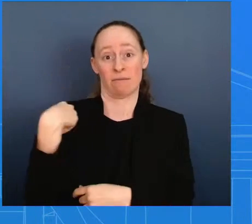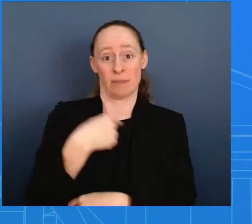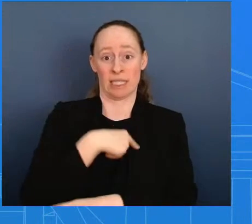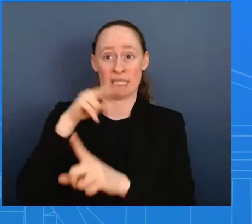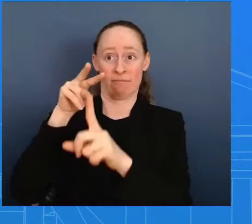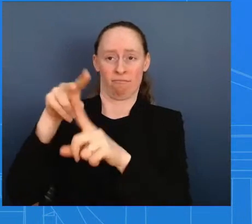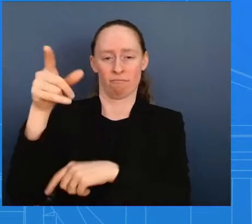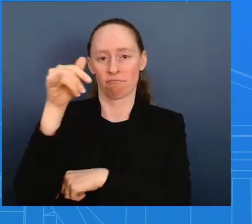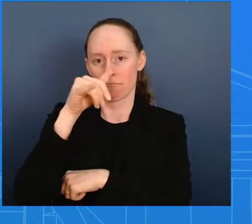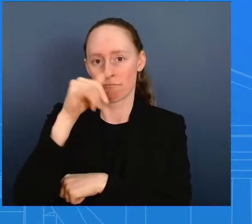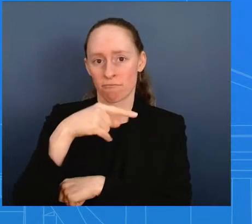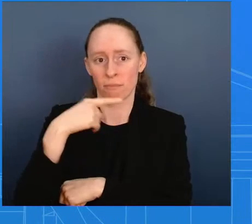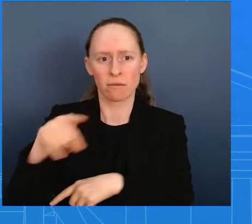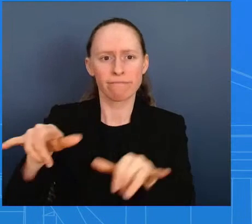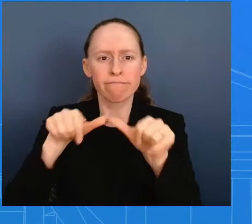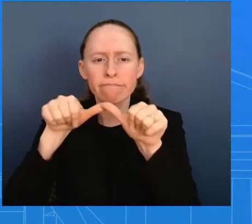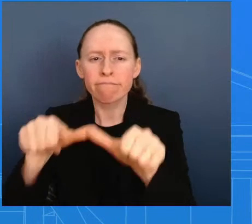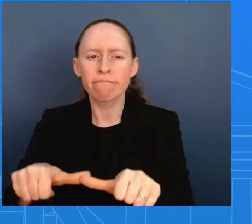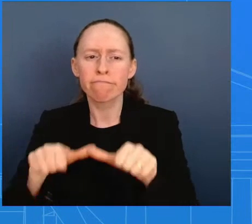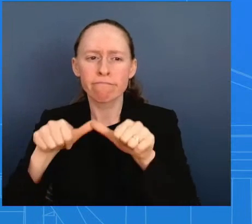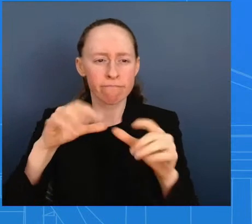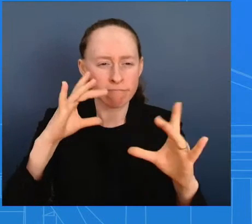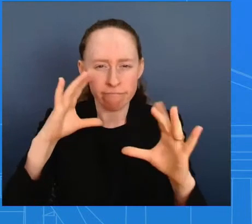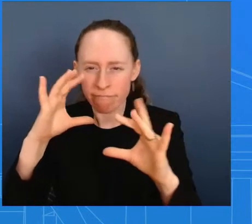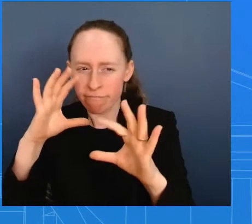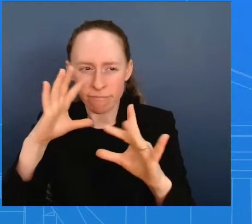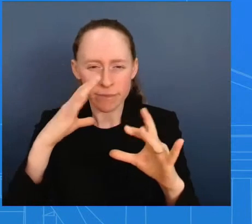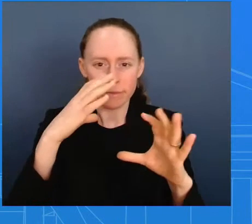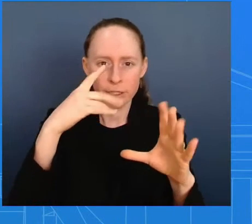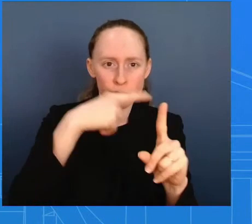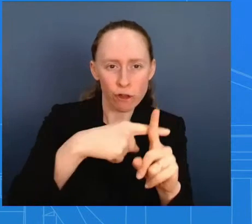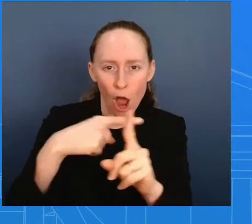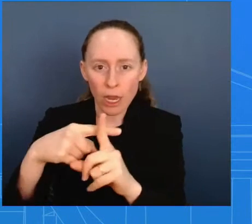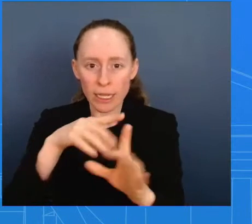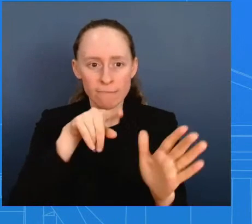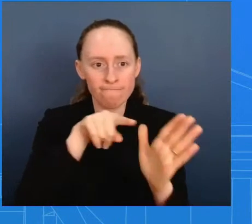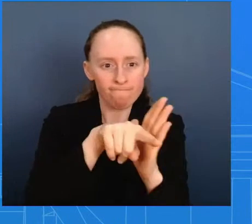across a wider range of Ukraine -- most of them civilian, frankly --